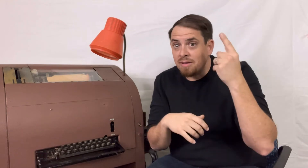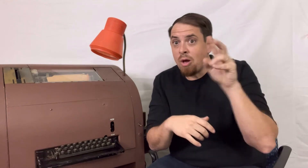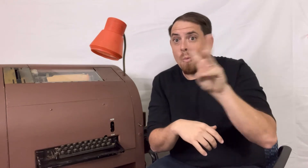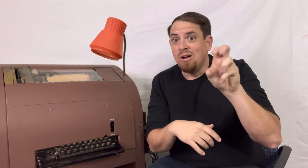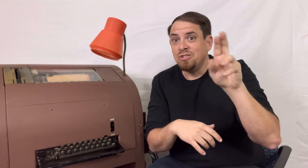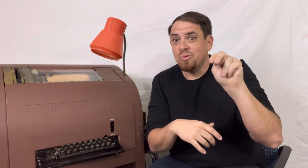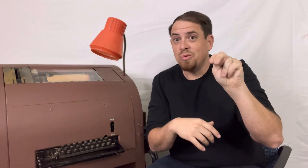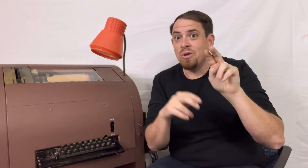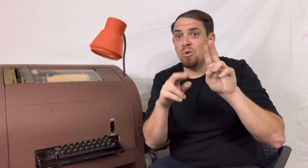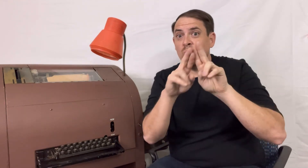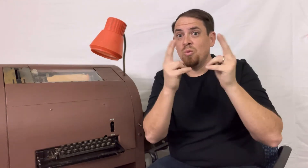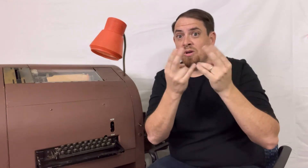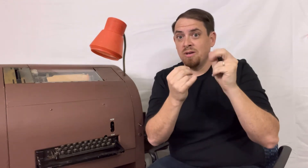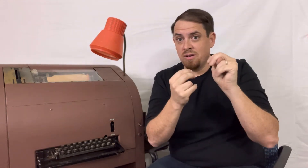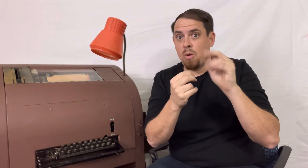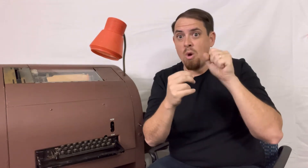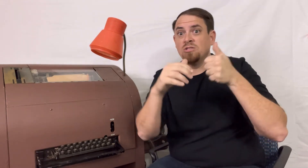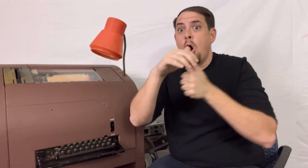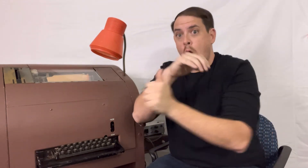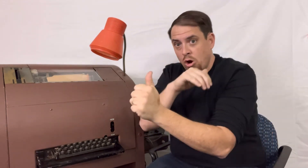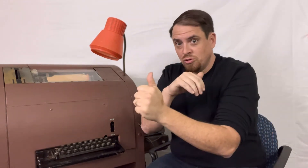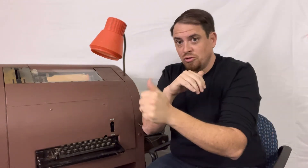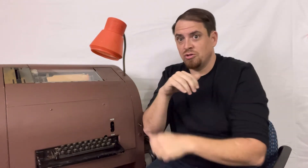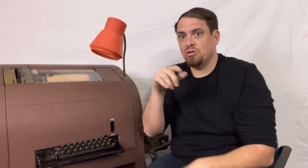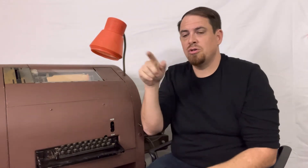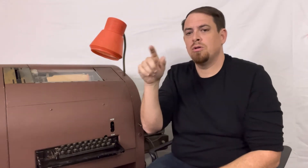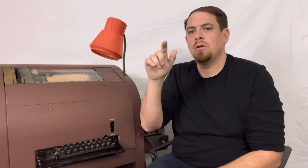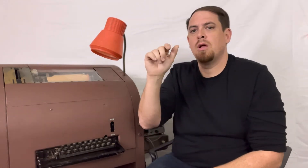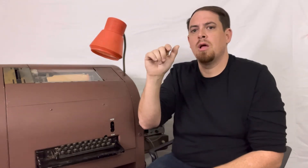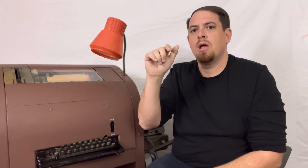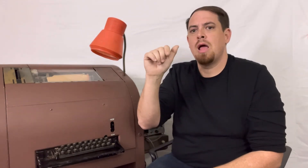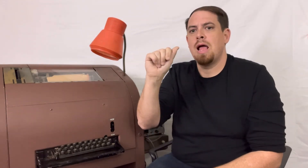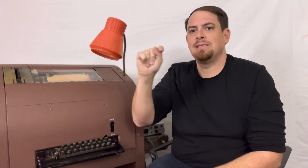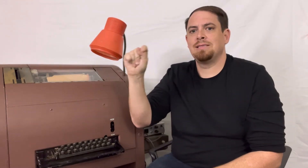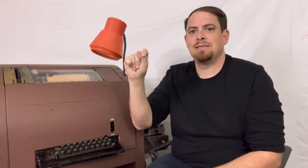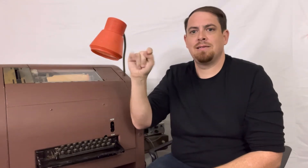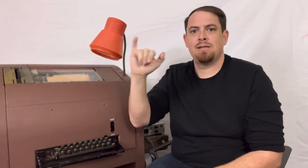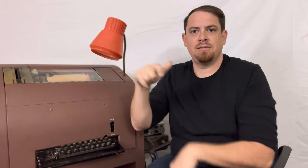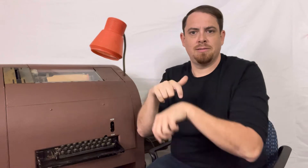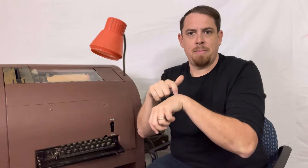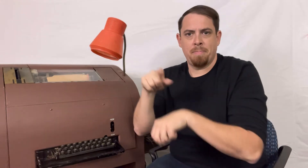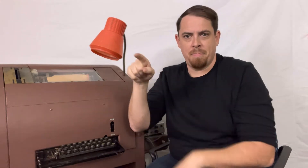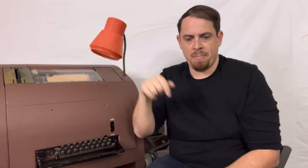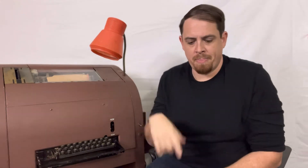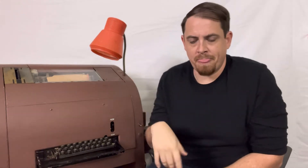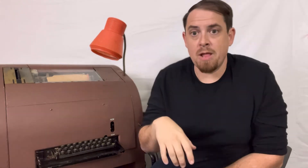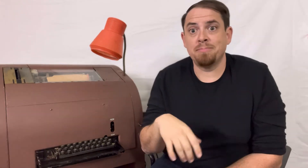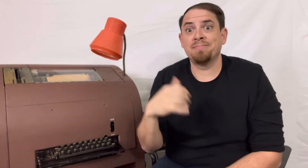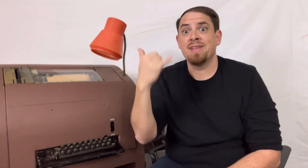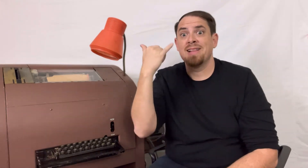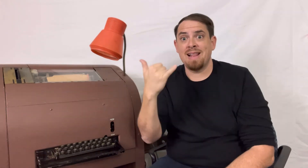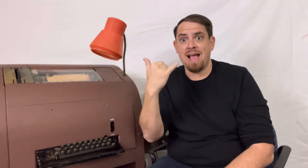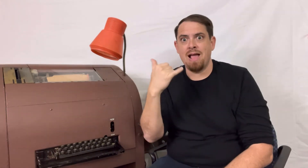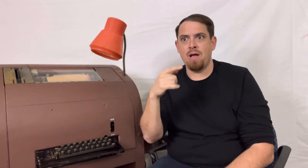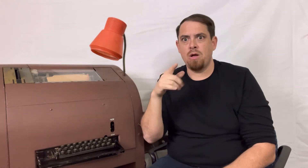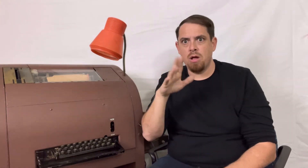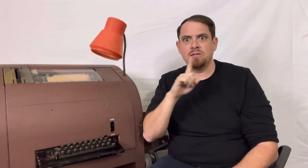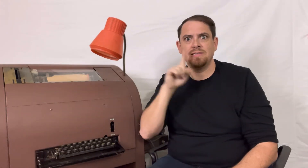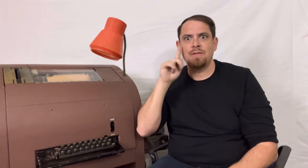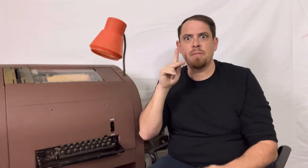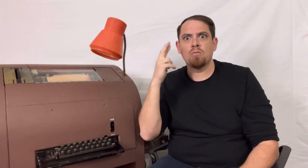Western Union was under AT&T at that time. Deaf people realized